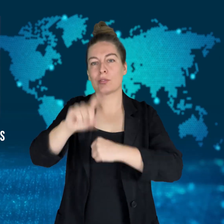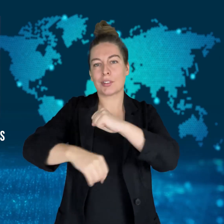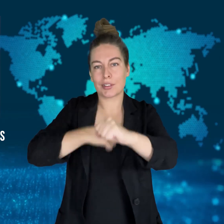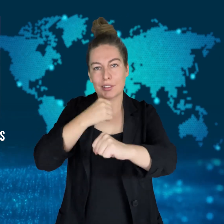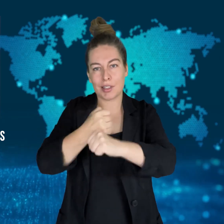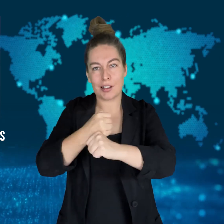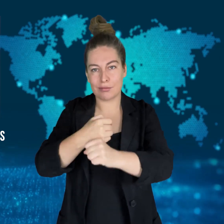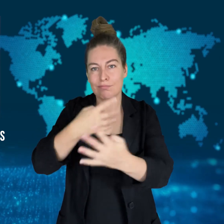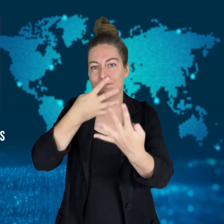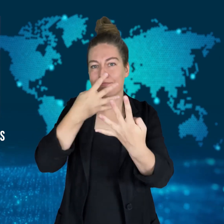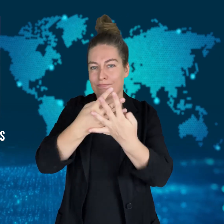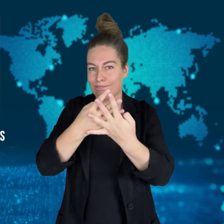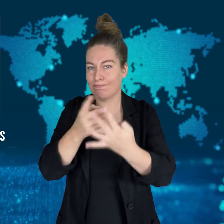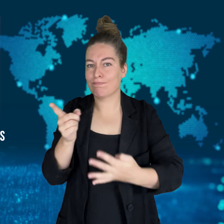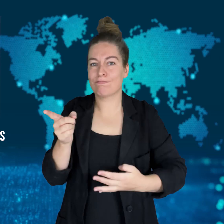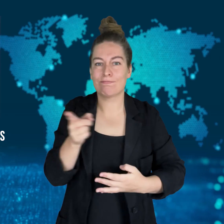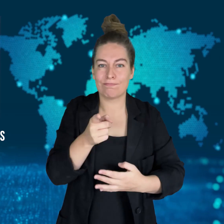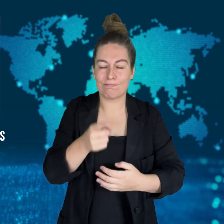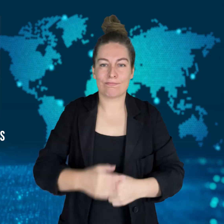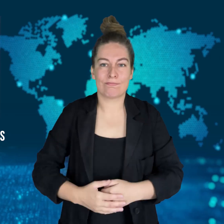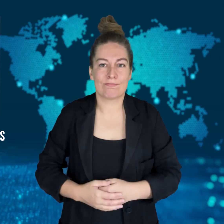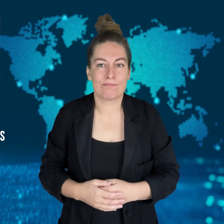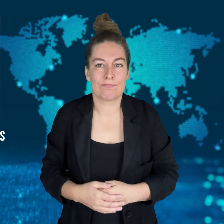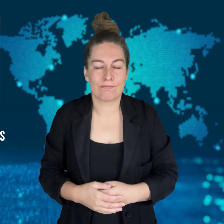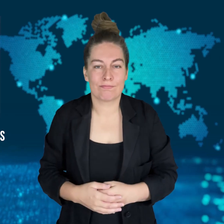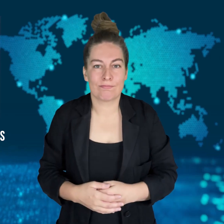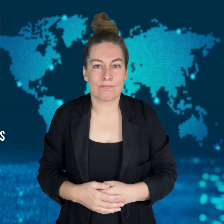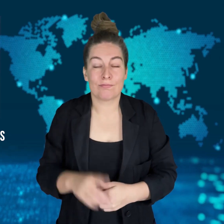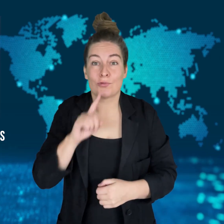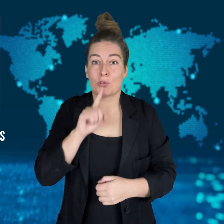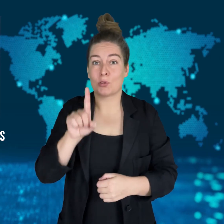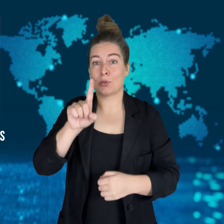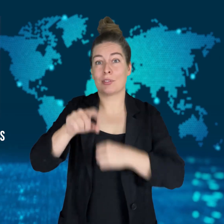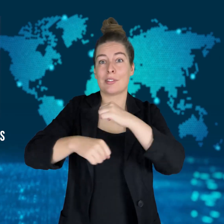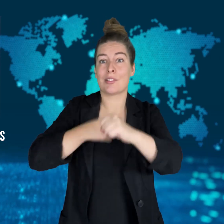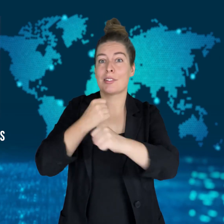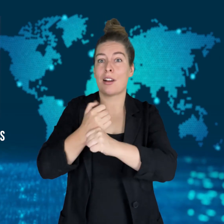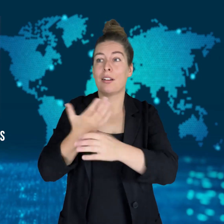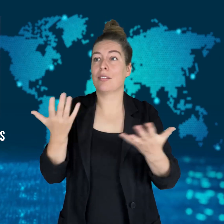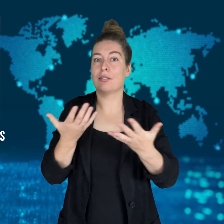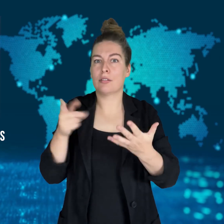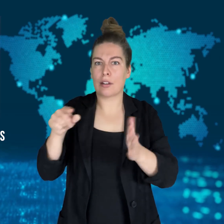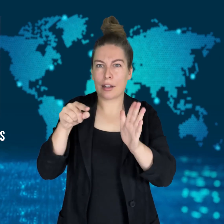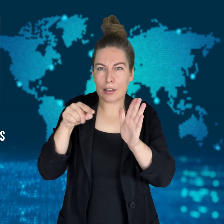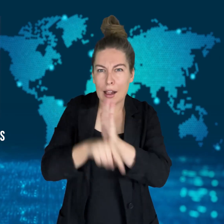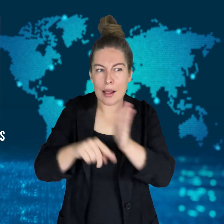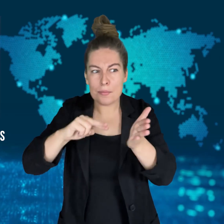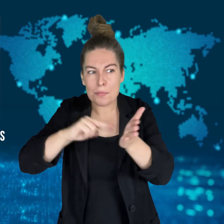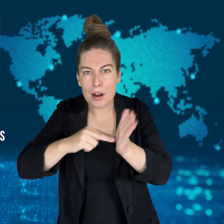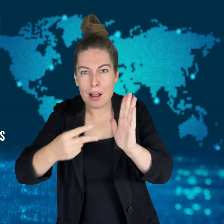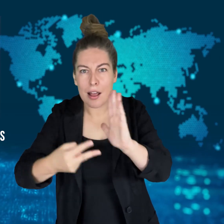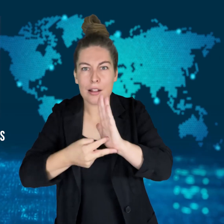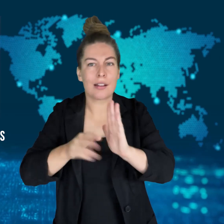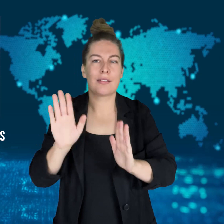when he took the flight, and the 64-year-old French pilot was found guilty